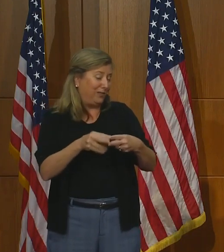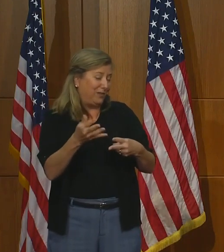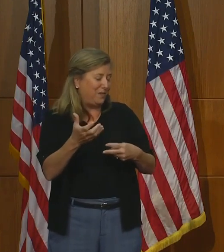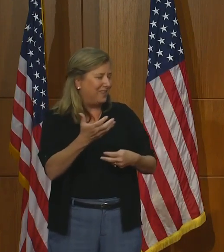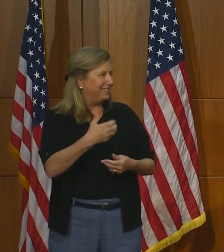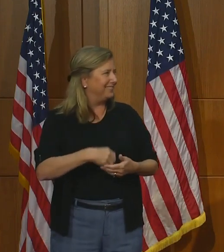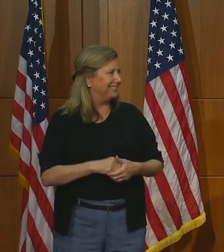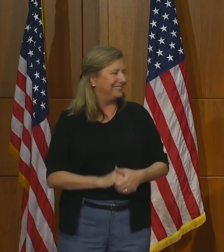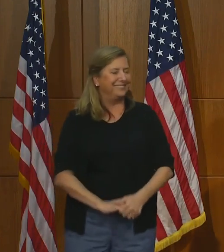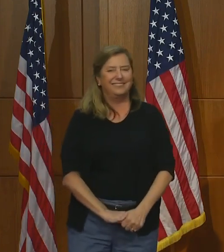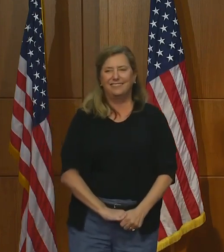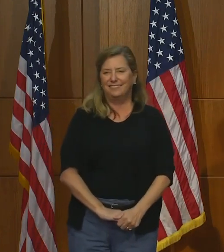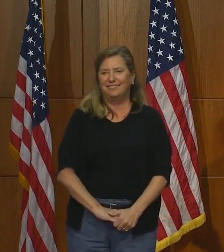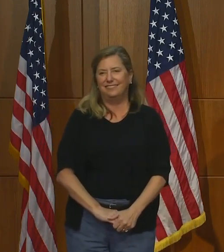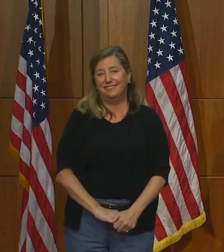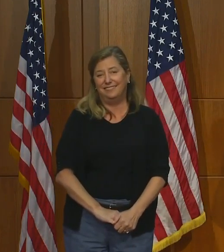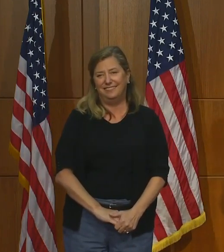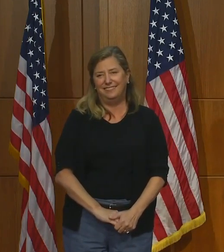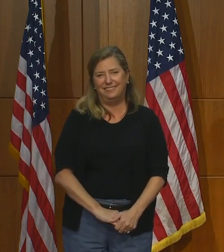I'M FROM. DAY ONE UNDER THE BUS